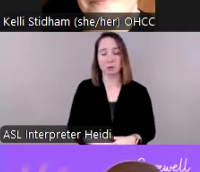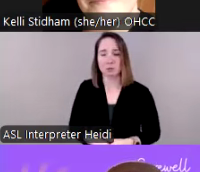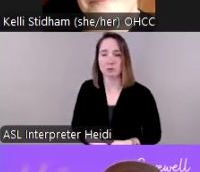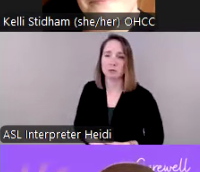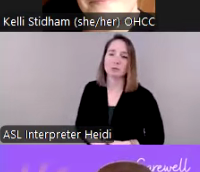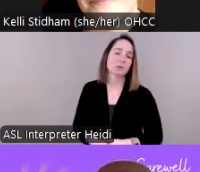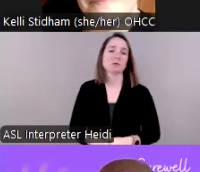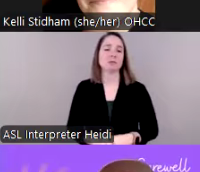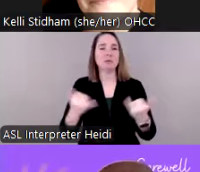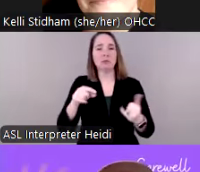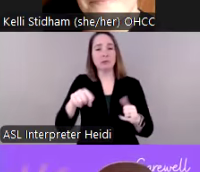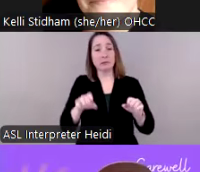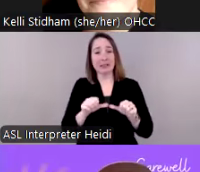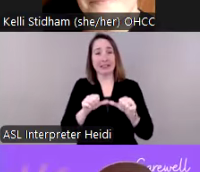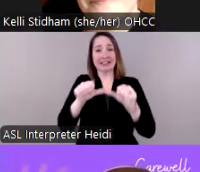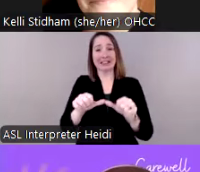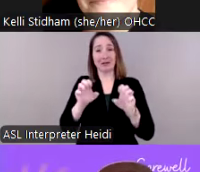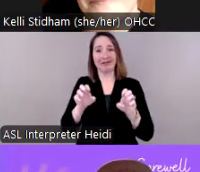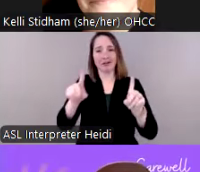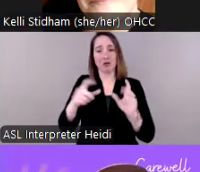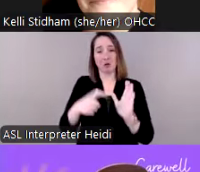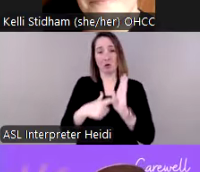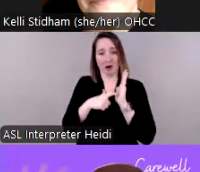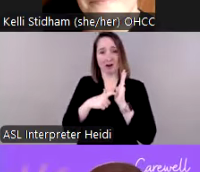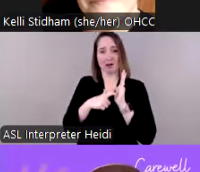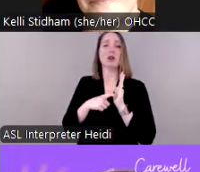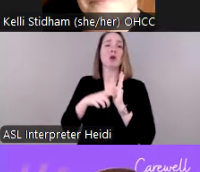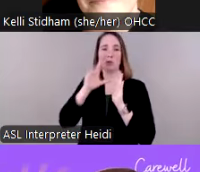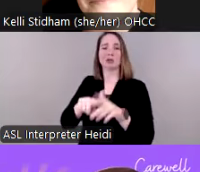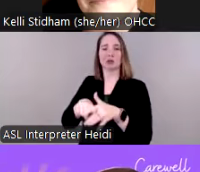This continuing education requirement